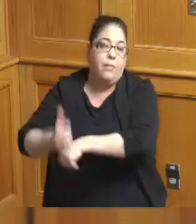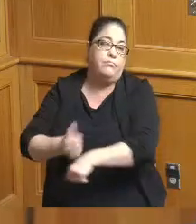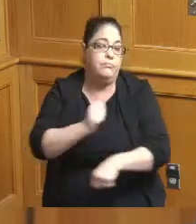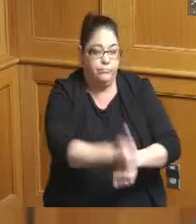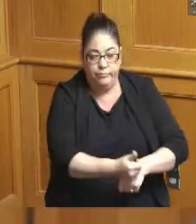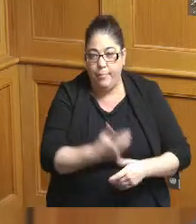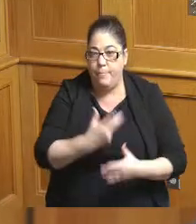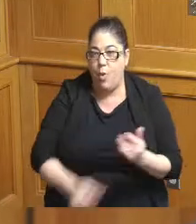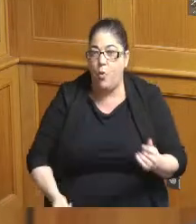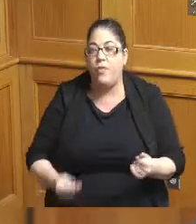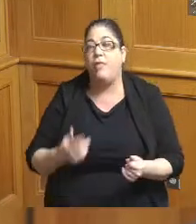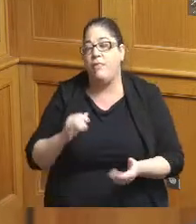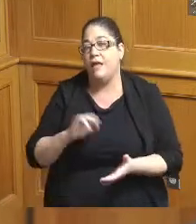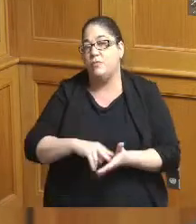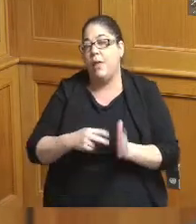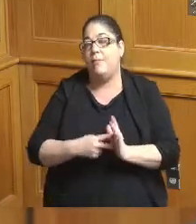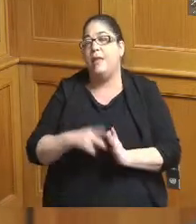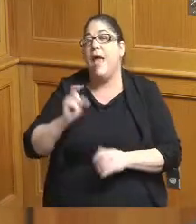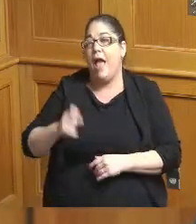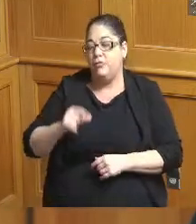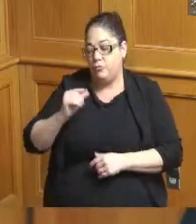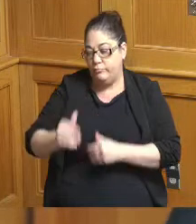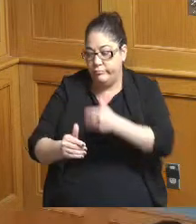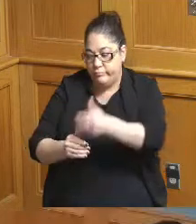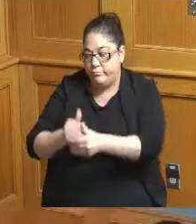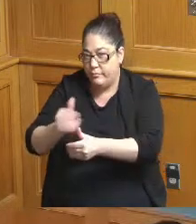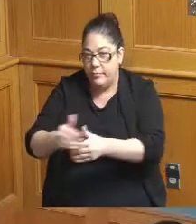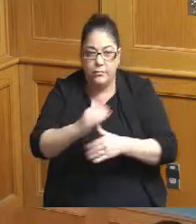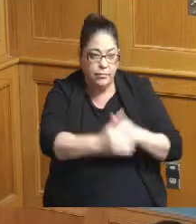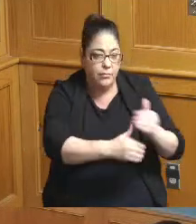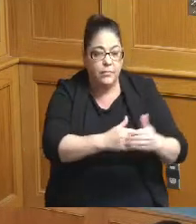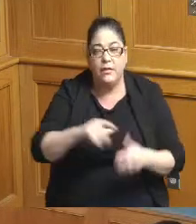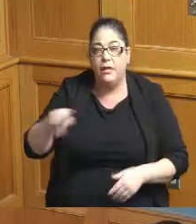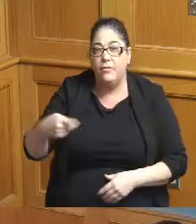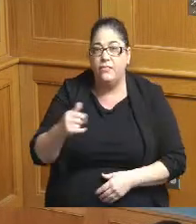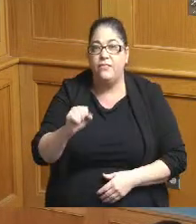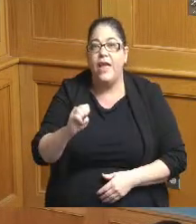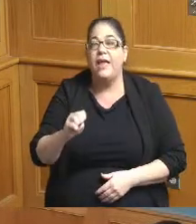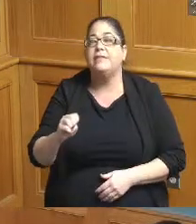referring to okay so I want to make sure you had the right terminology when I talk about phasing